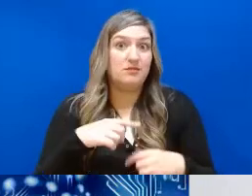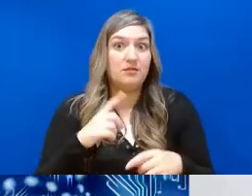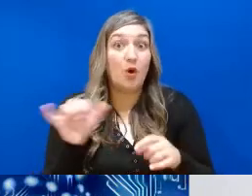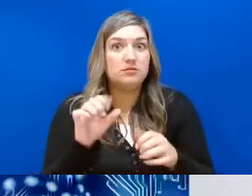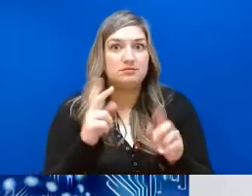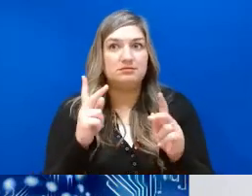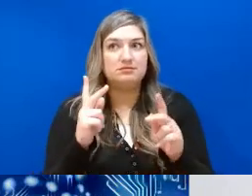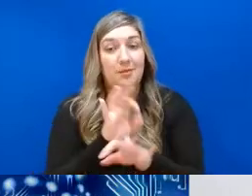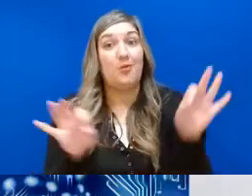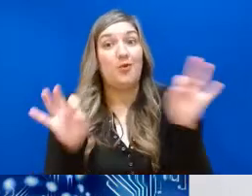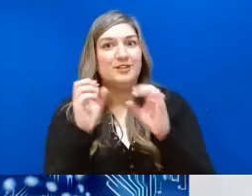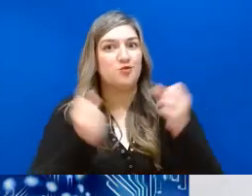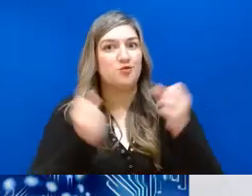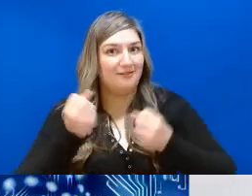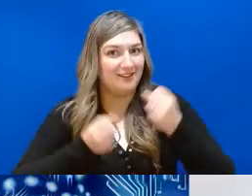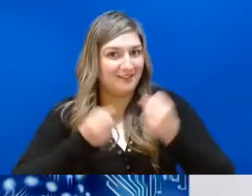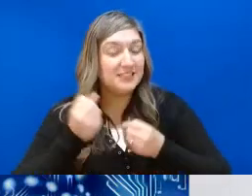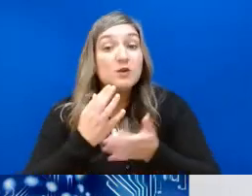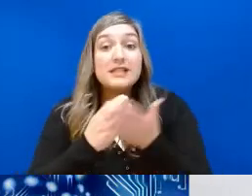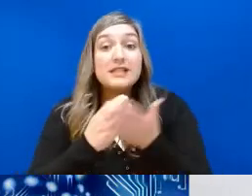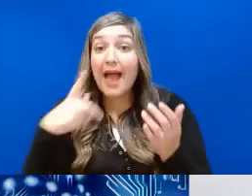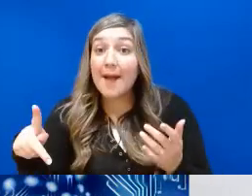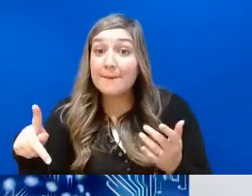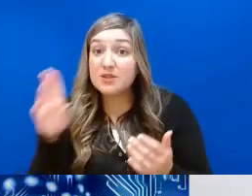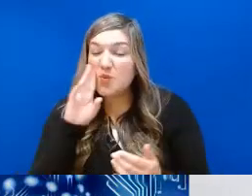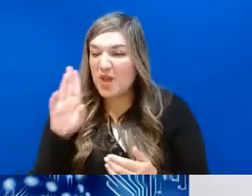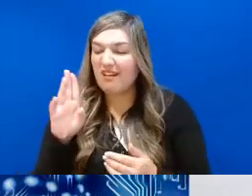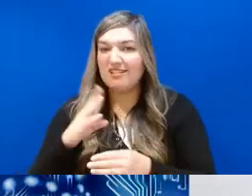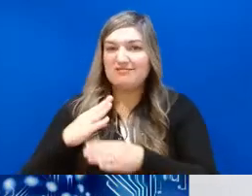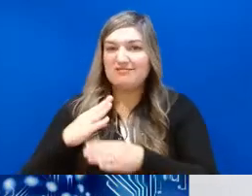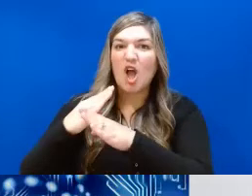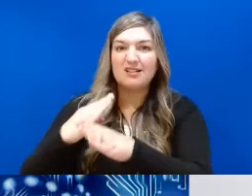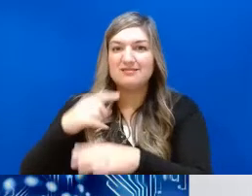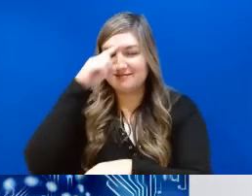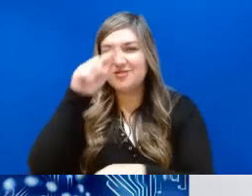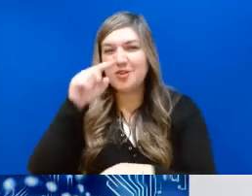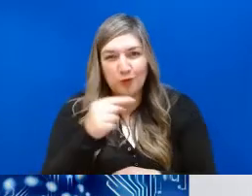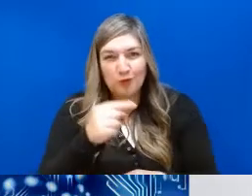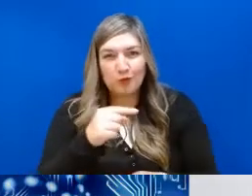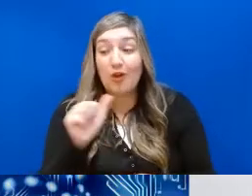that'll actually restrict your screen time. They're wellness apps that remind you to unplug and wind down.